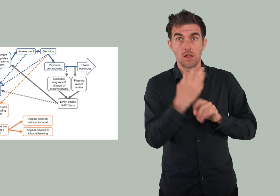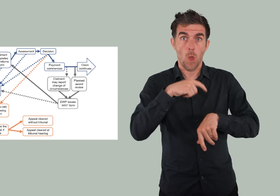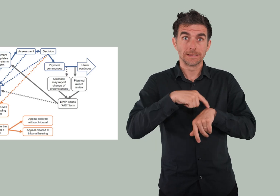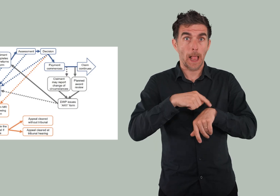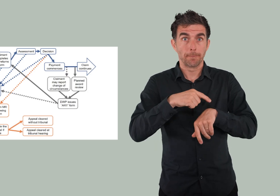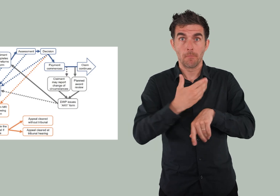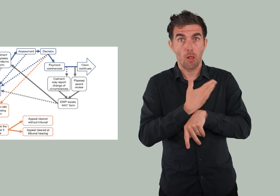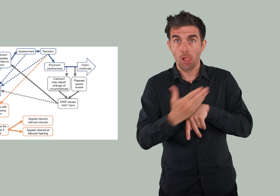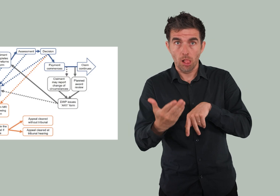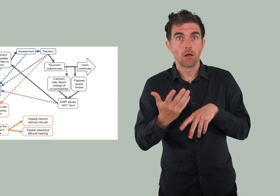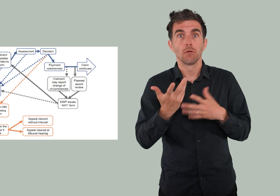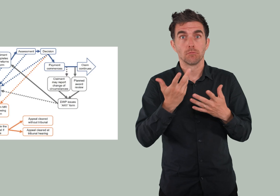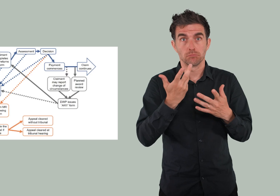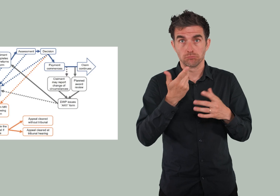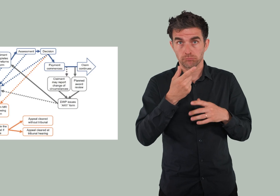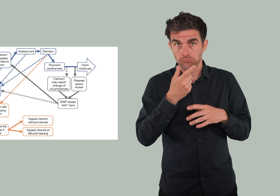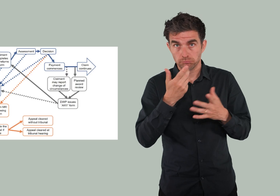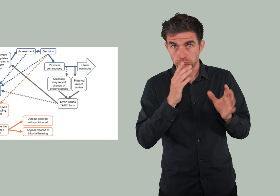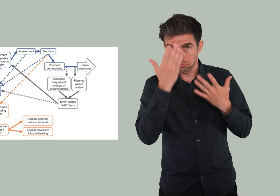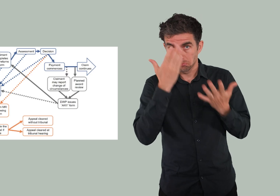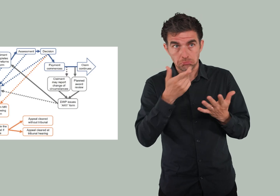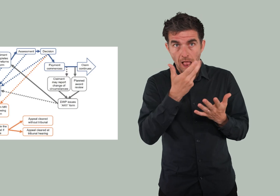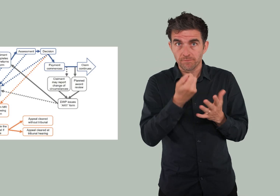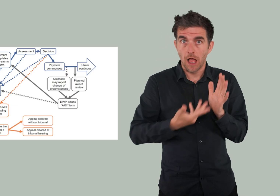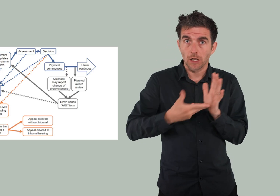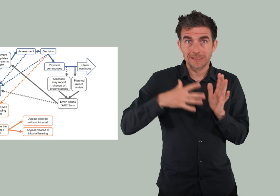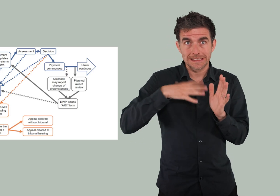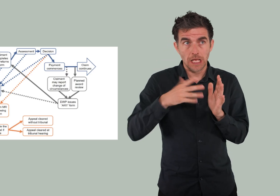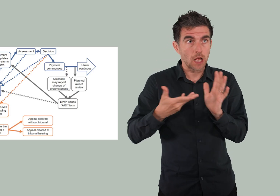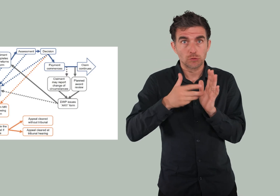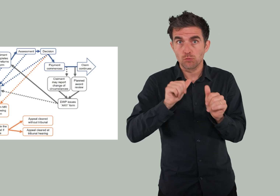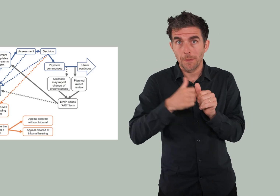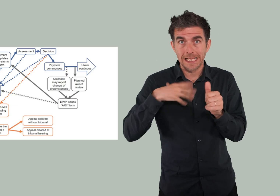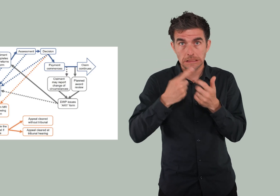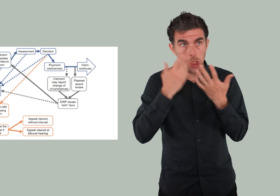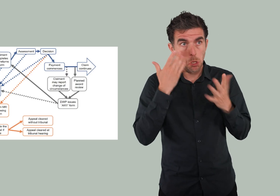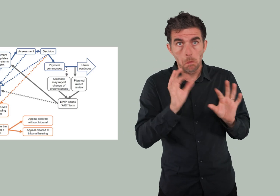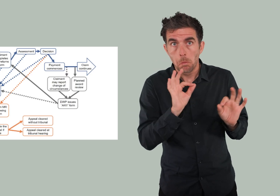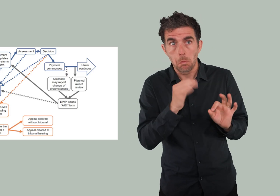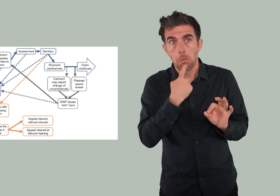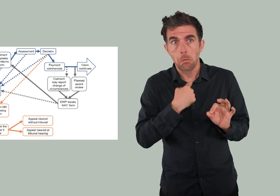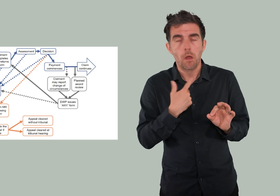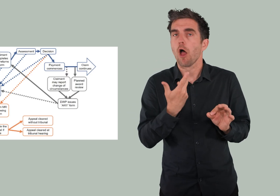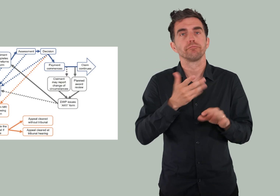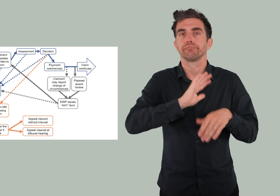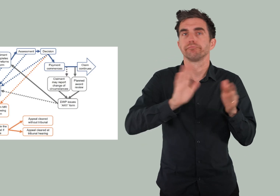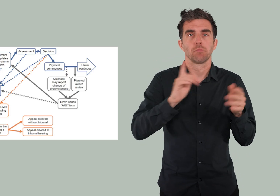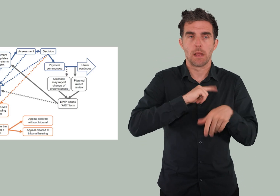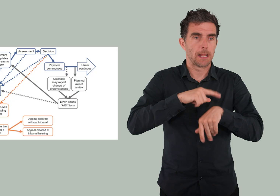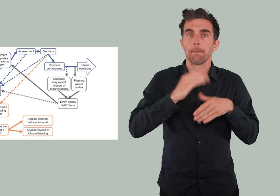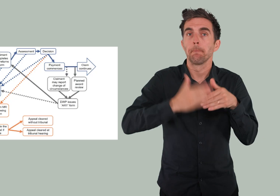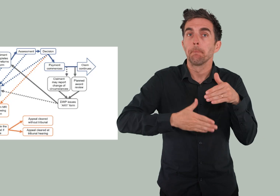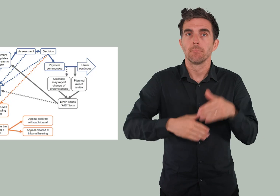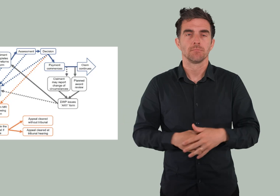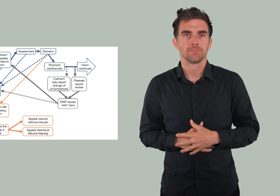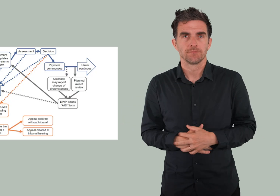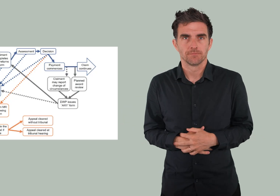in time without being identified as having additional support needs.